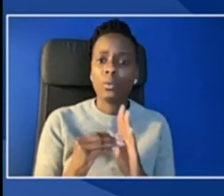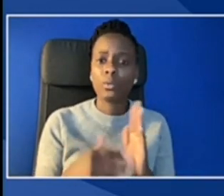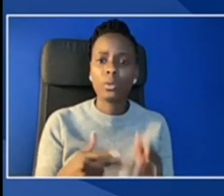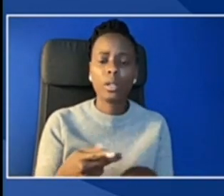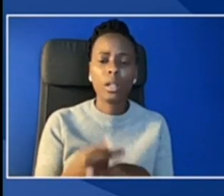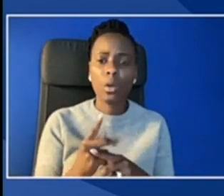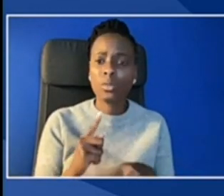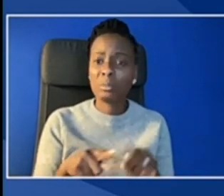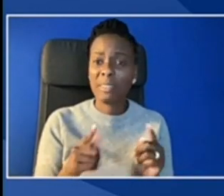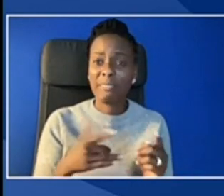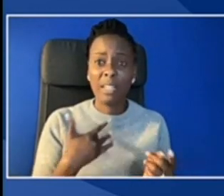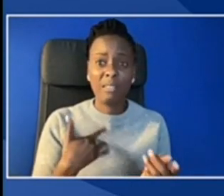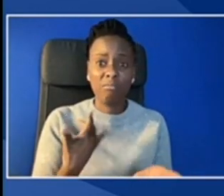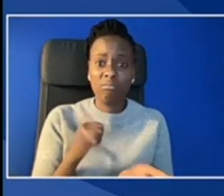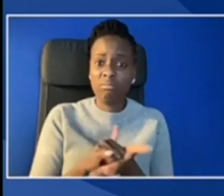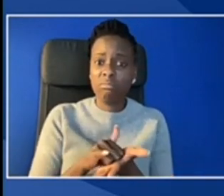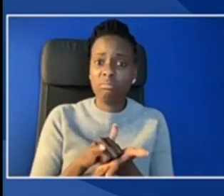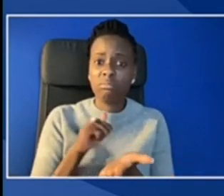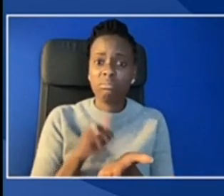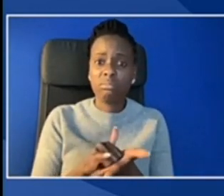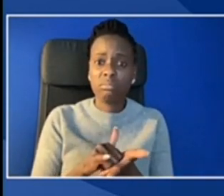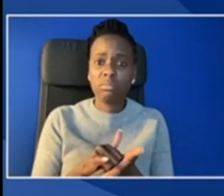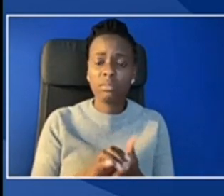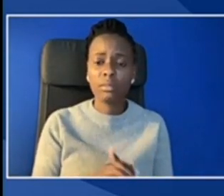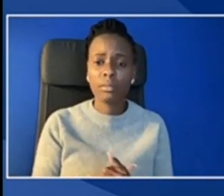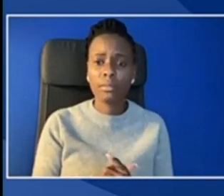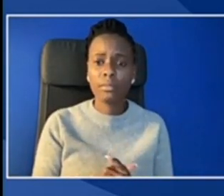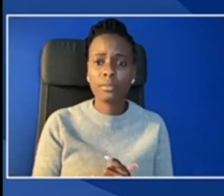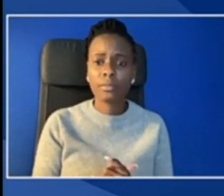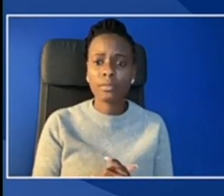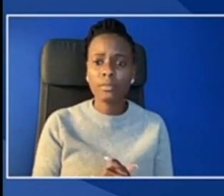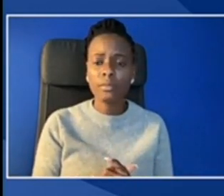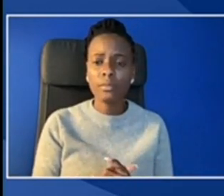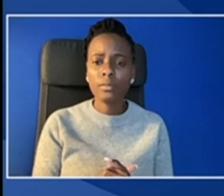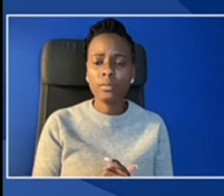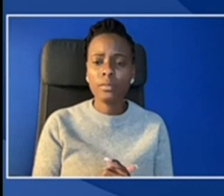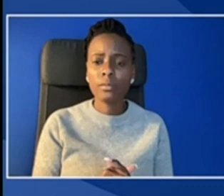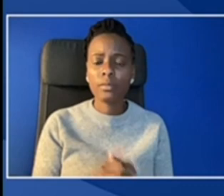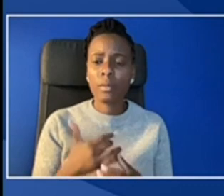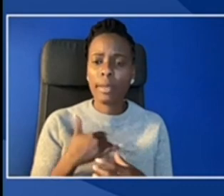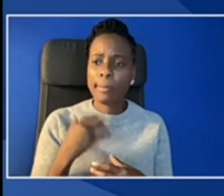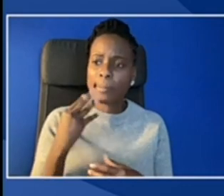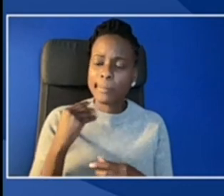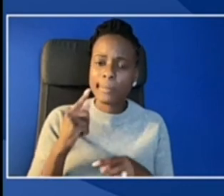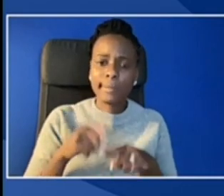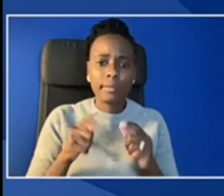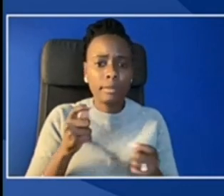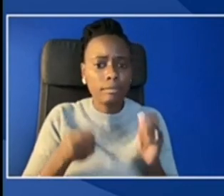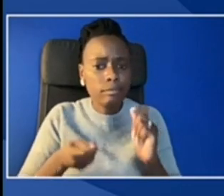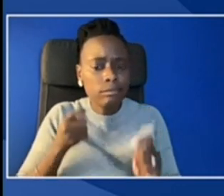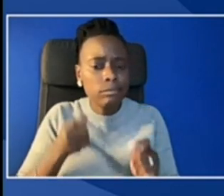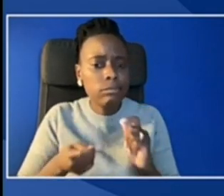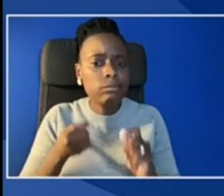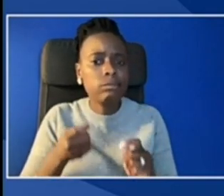can't. You know, without me going through all kinds of changes with the student loan